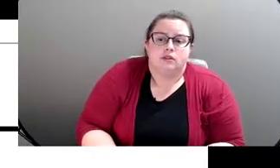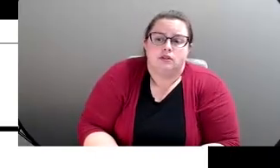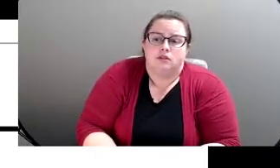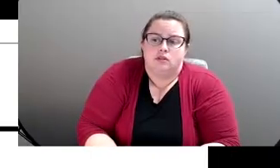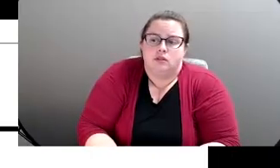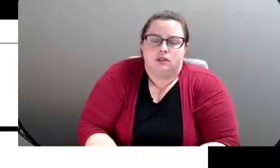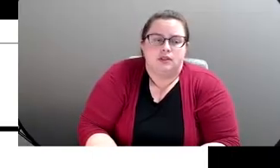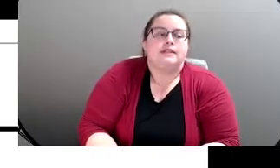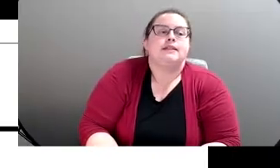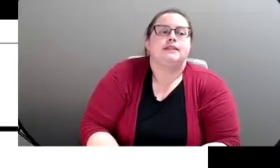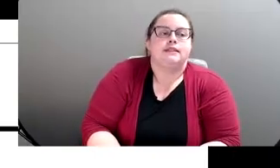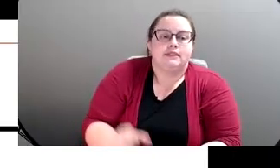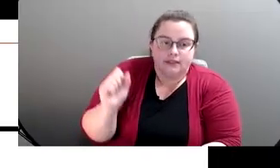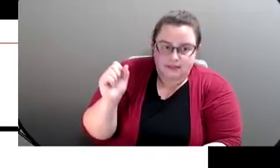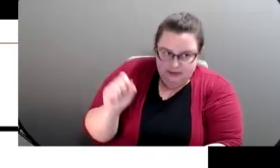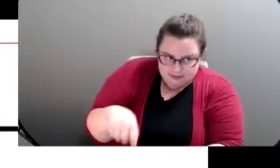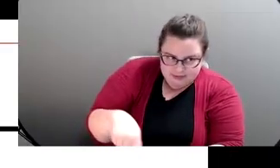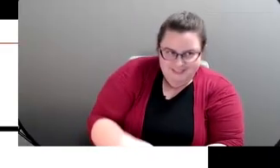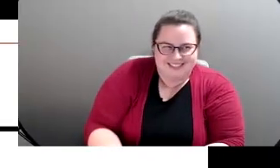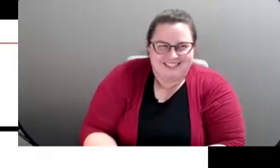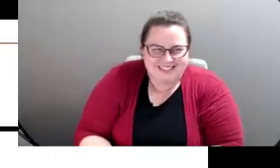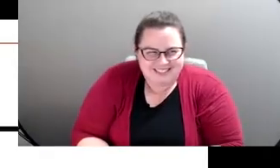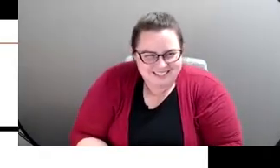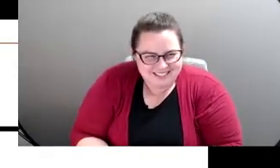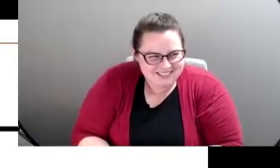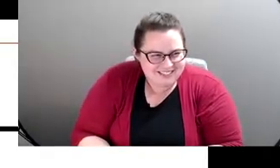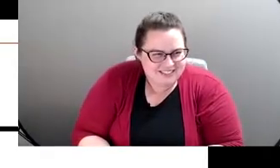Yes. alright.